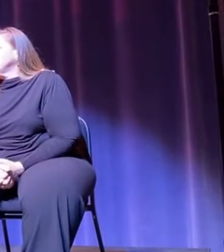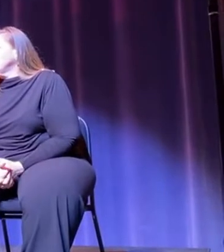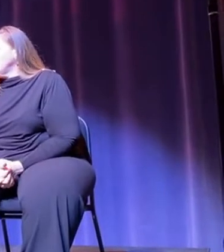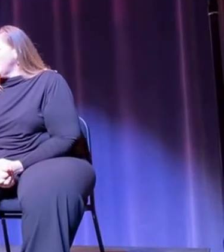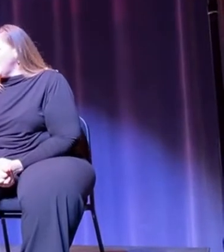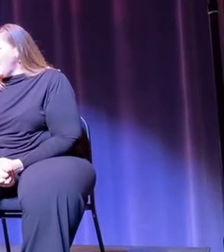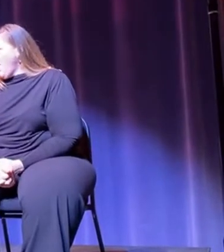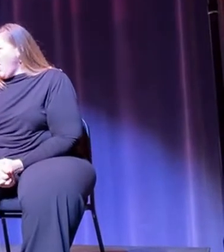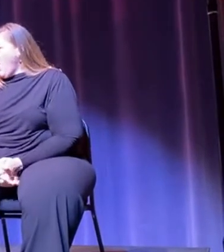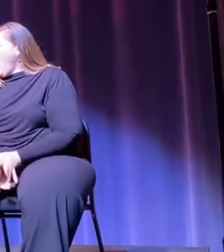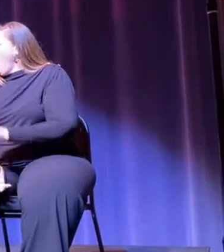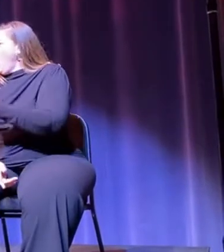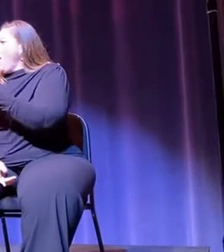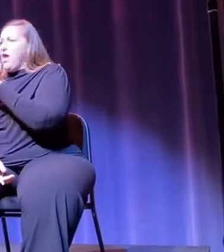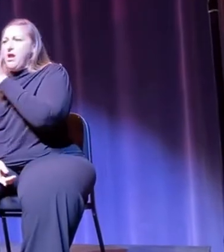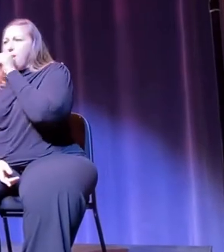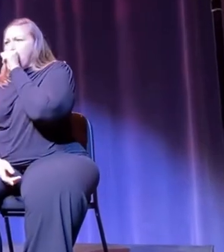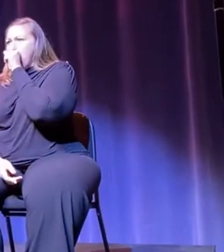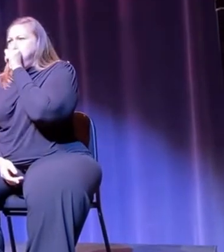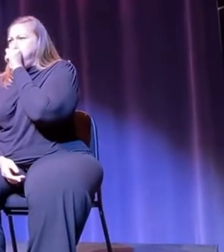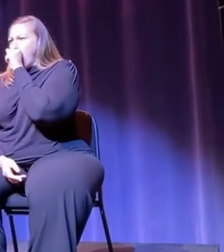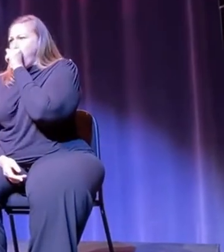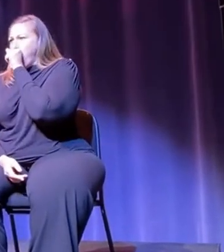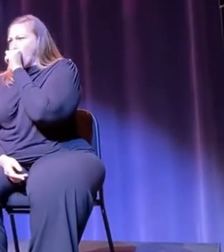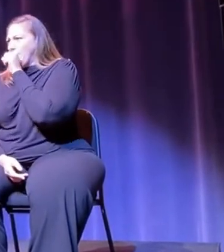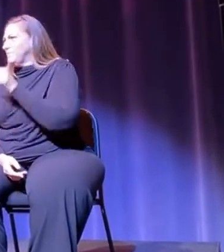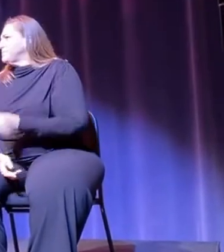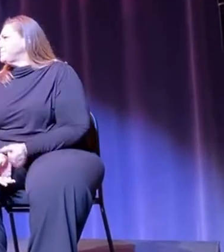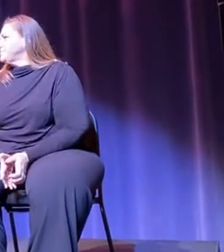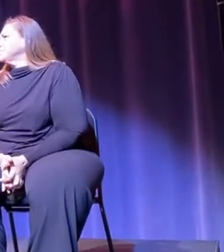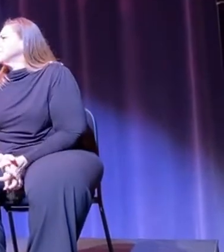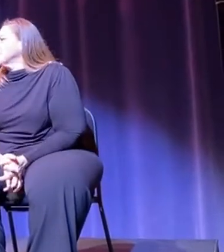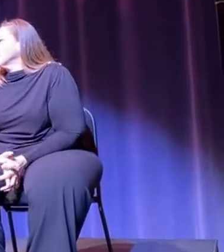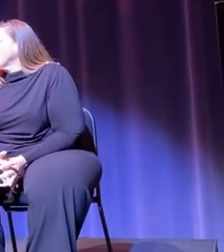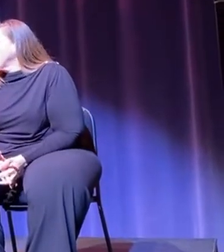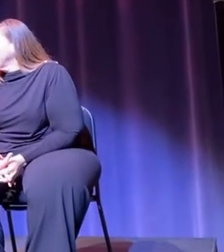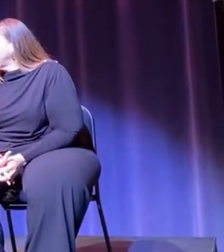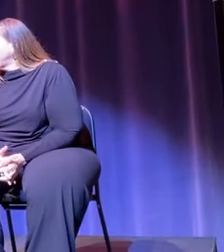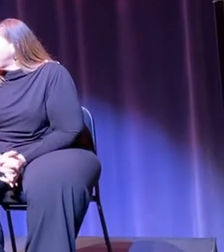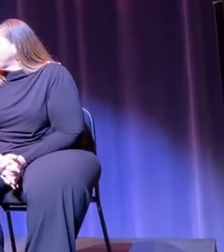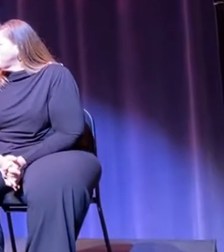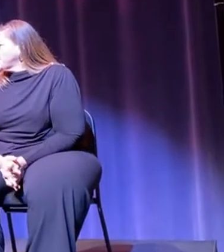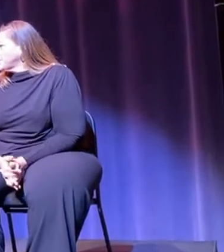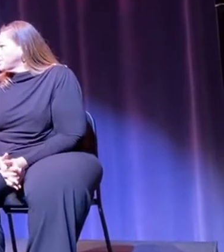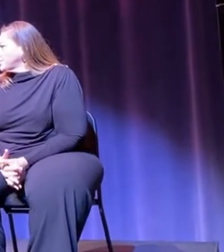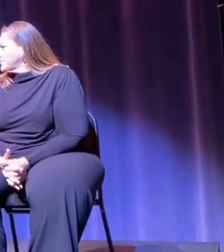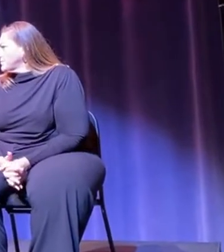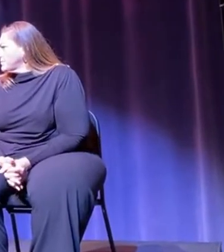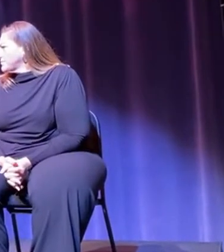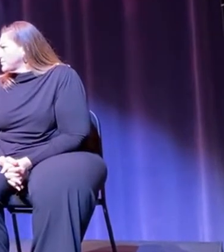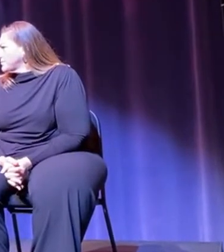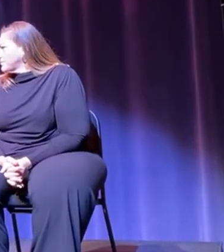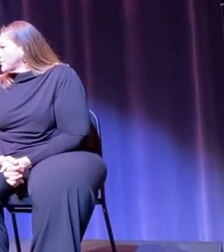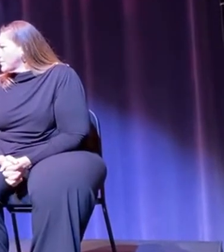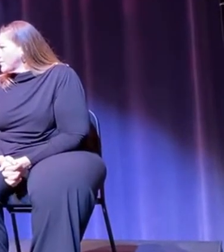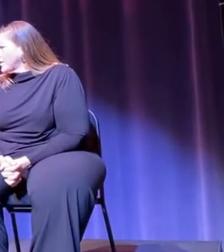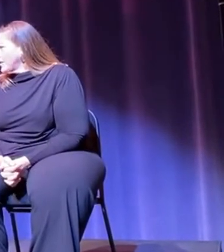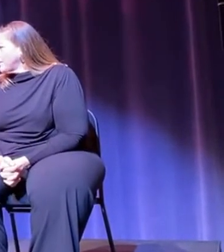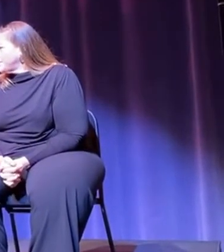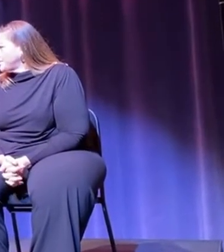Okay, so there's a mic to your right and your left flanking and we'll wrap up with that. [Woman] Thank you.